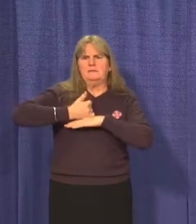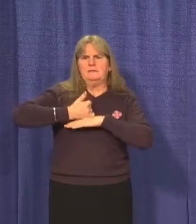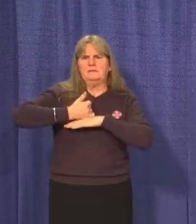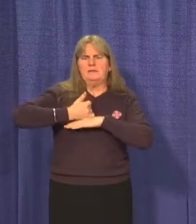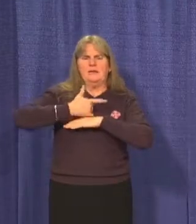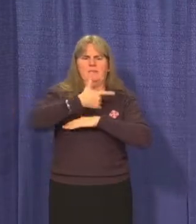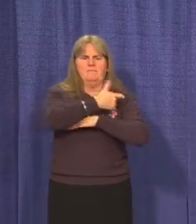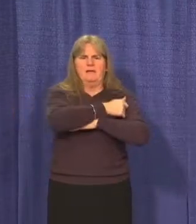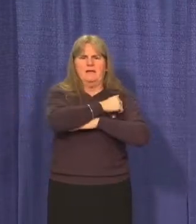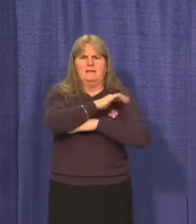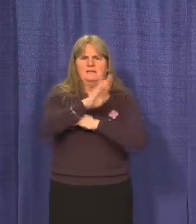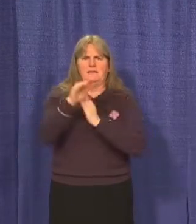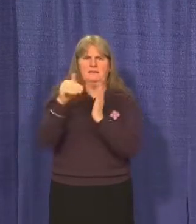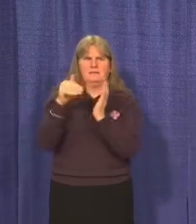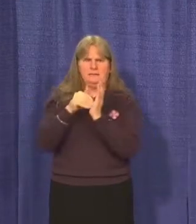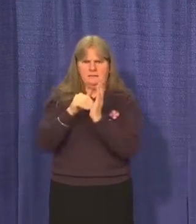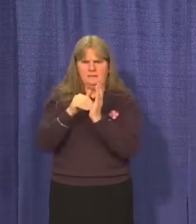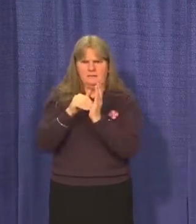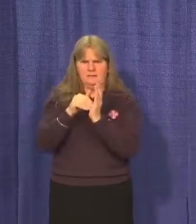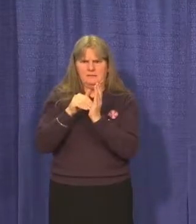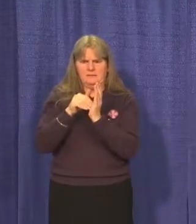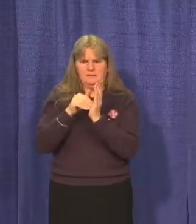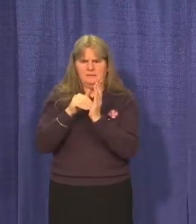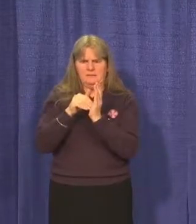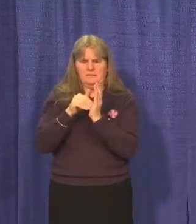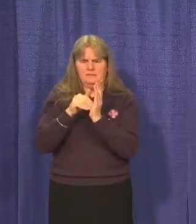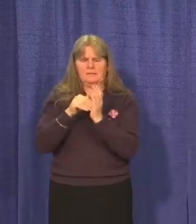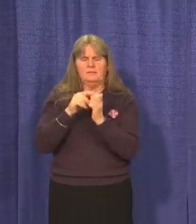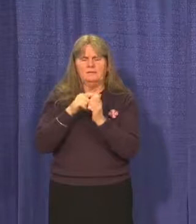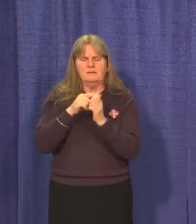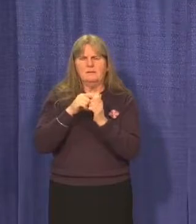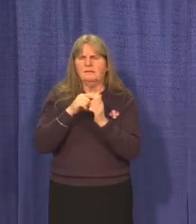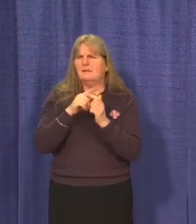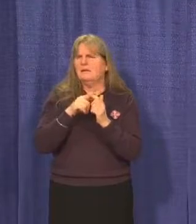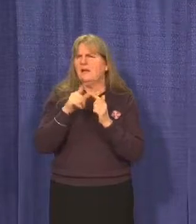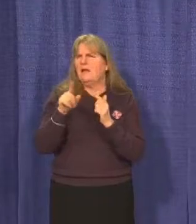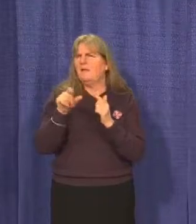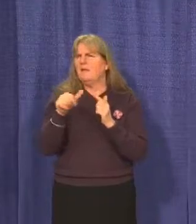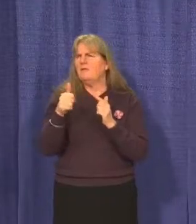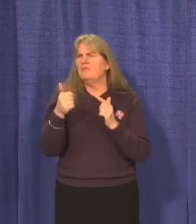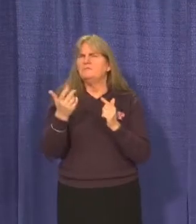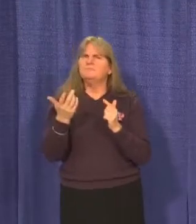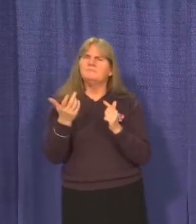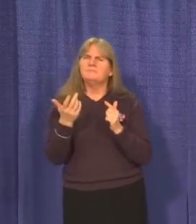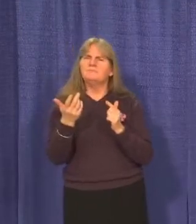a vaccine clinic. And then to tack onto that, how